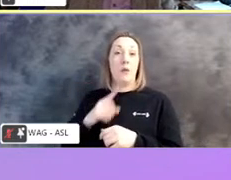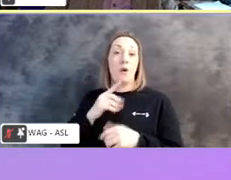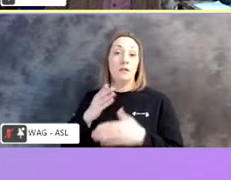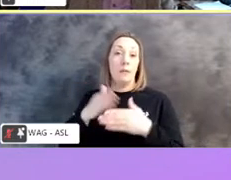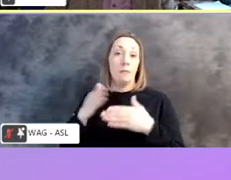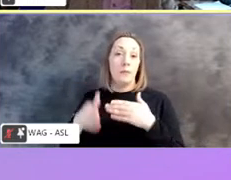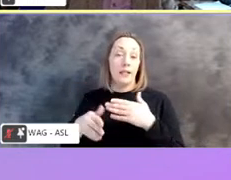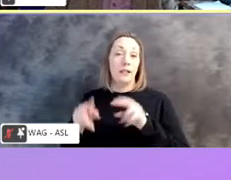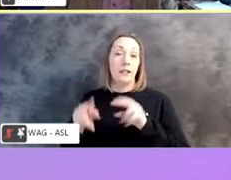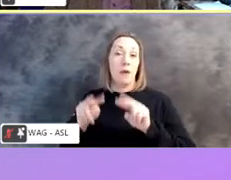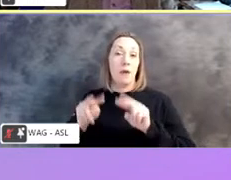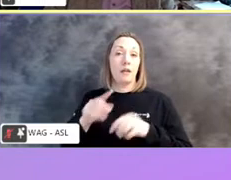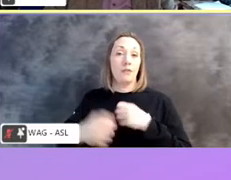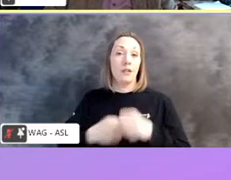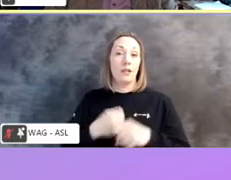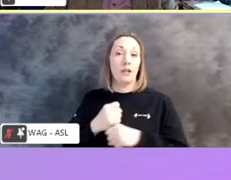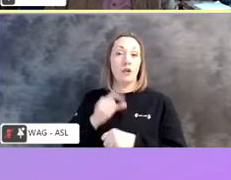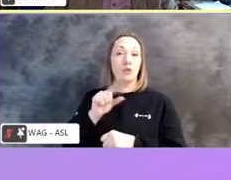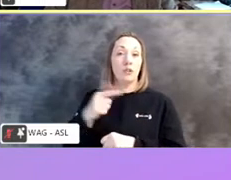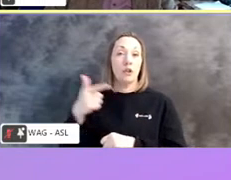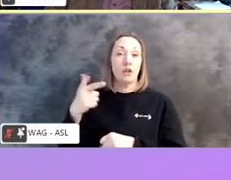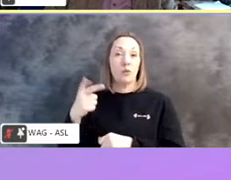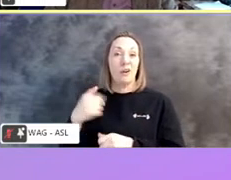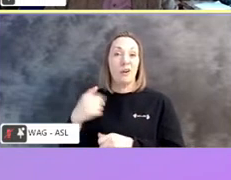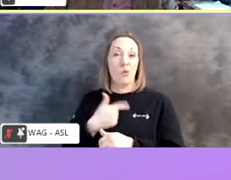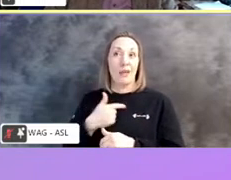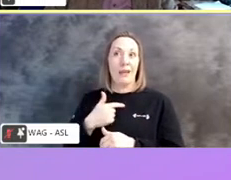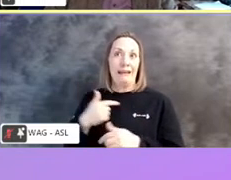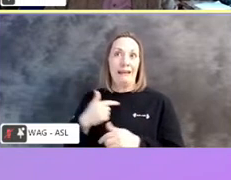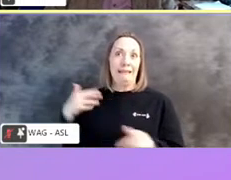Our latest monitoring report was sent to the commissioner